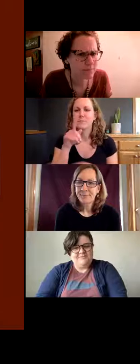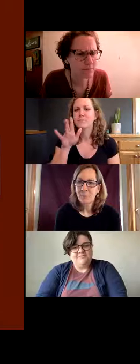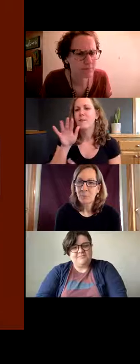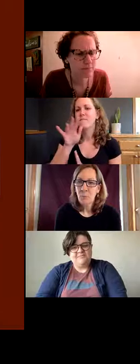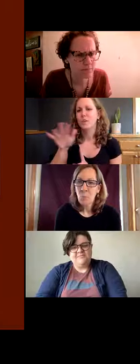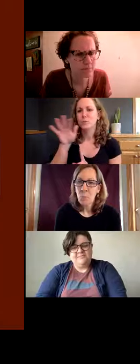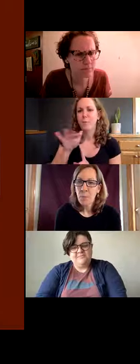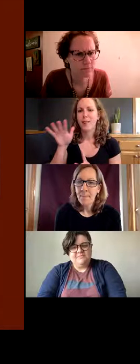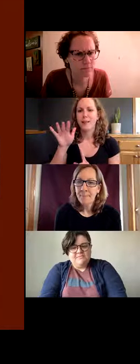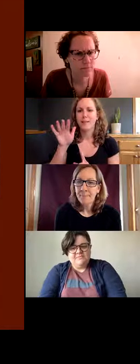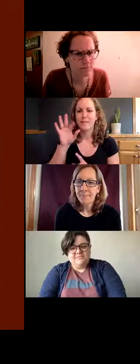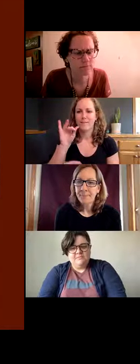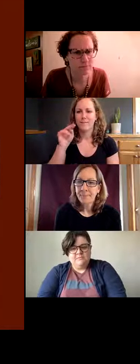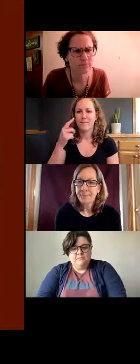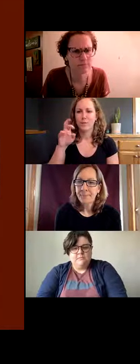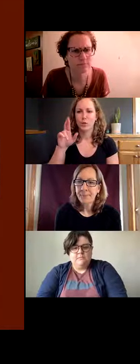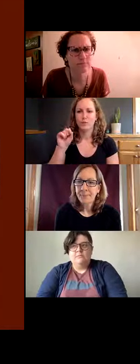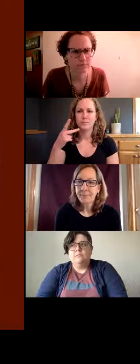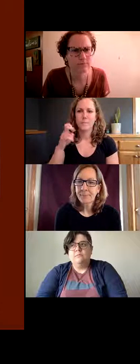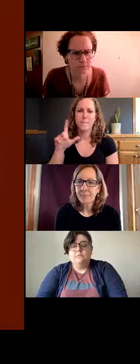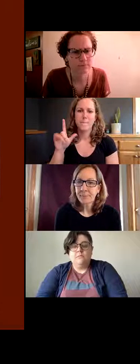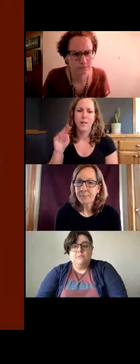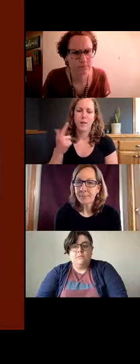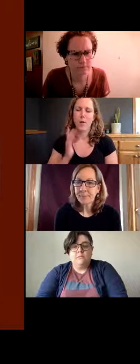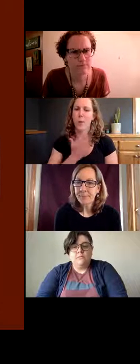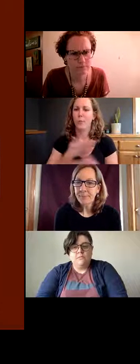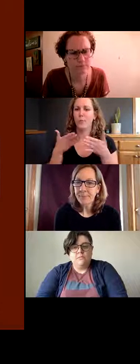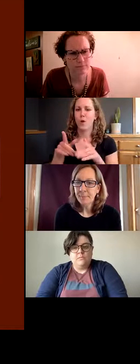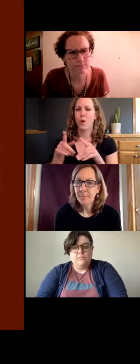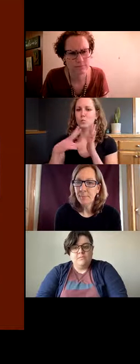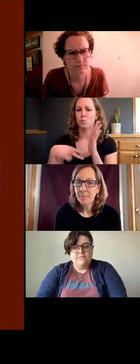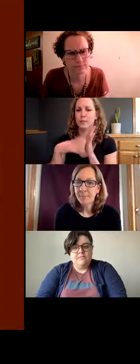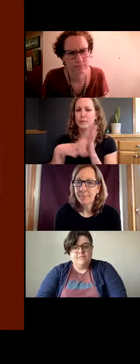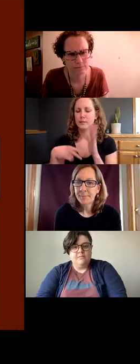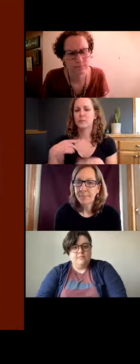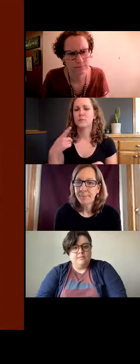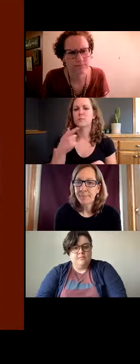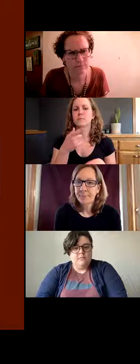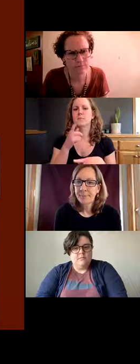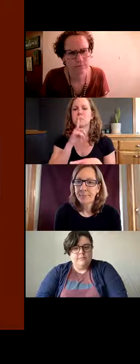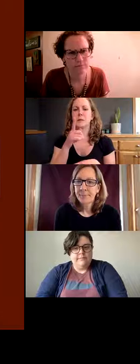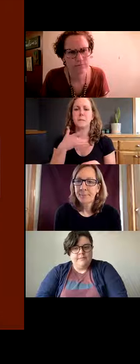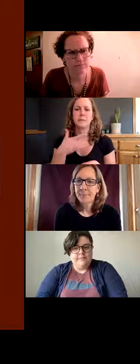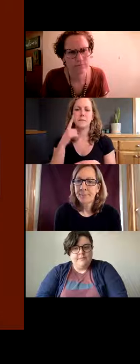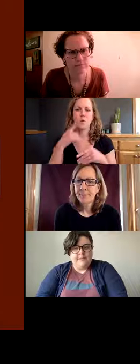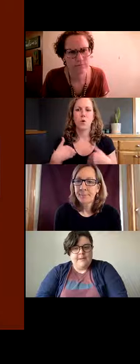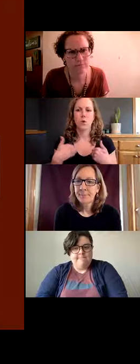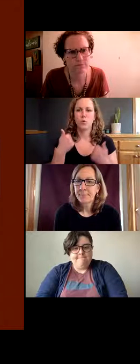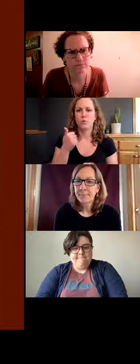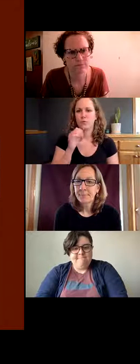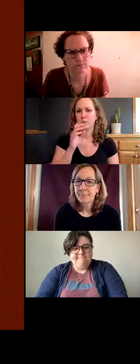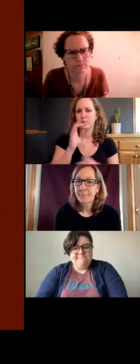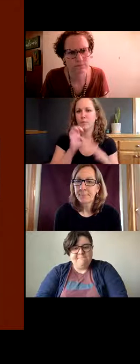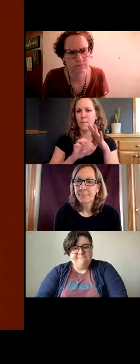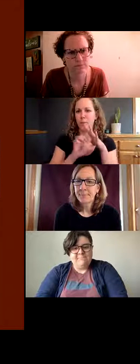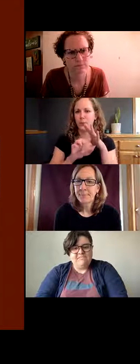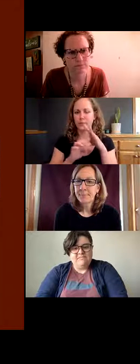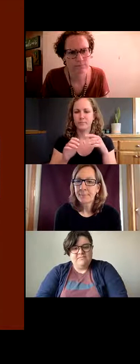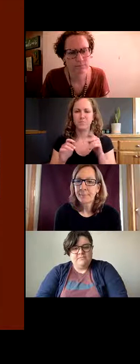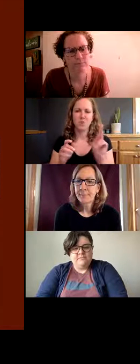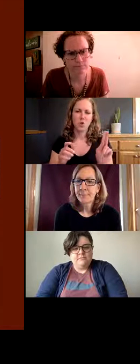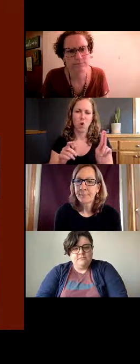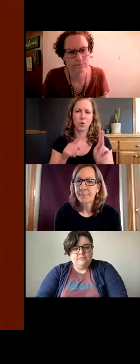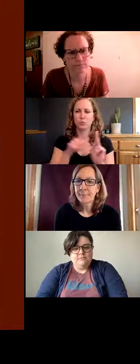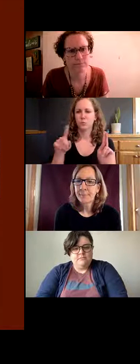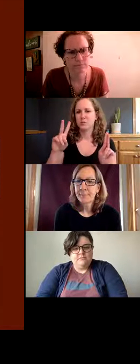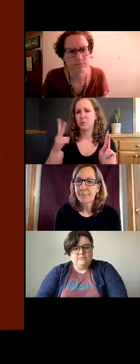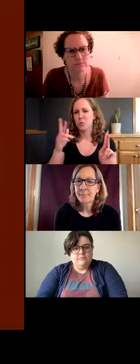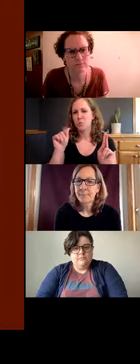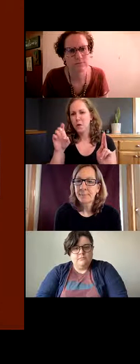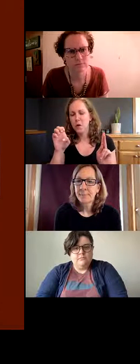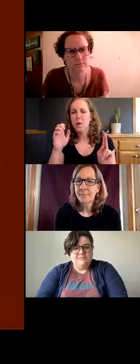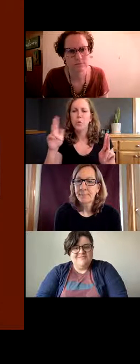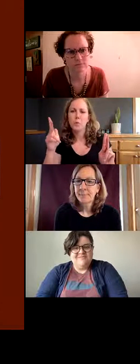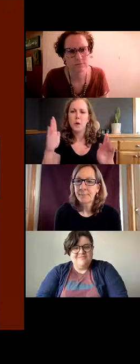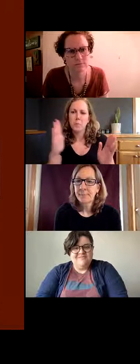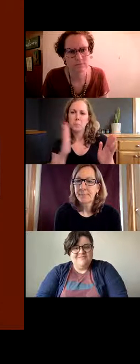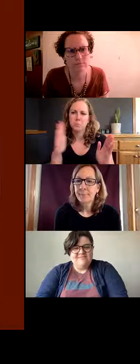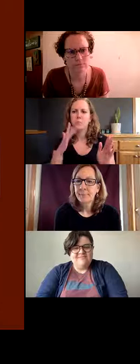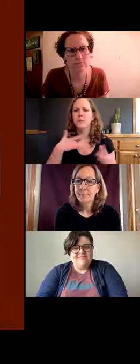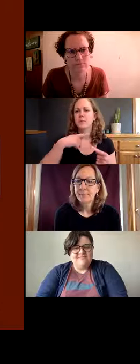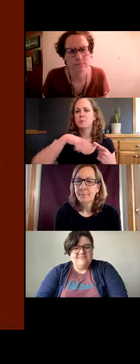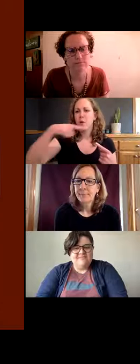Kirsten: Sure. Going back to the finger spelling, and that is, uh, Fingerspelling Our Way to Read. In the elementary program, kindergarten to about second grade, a